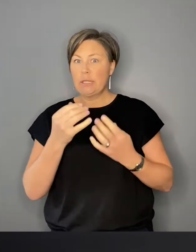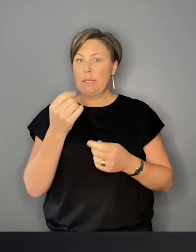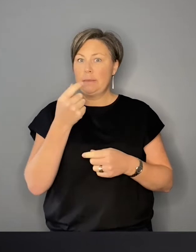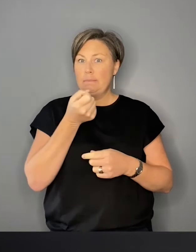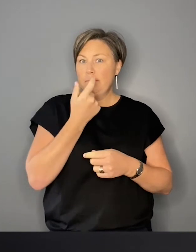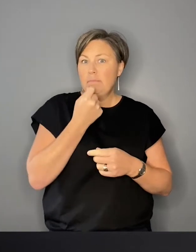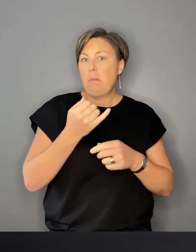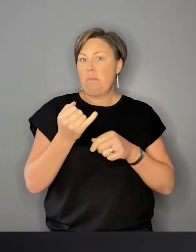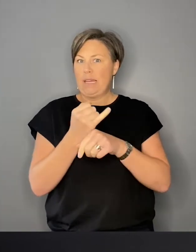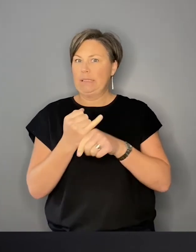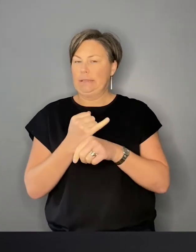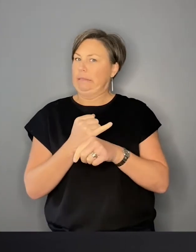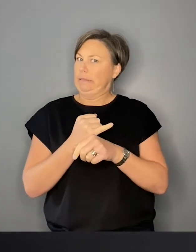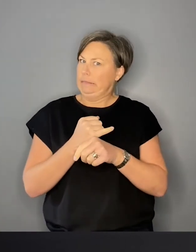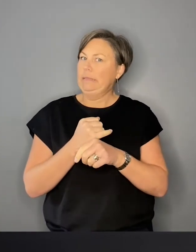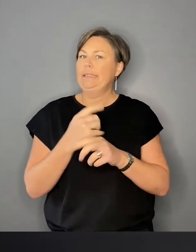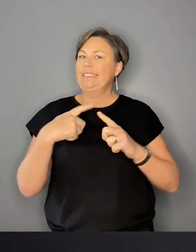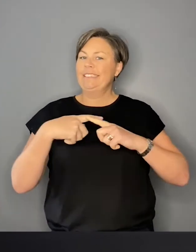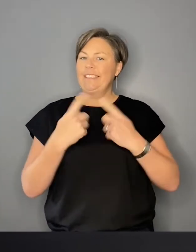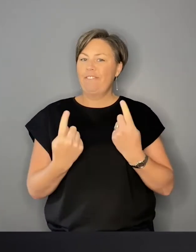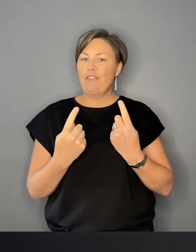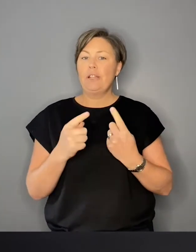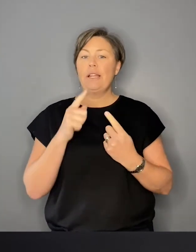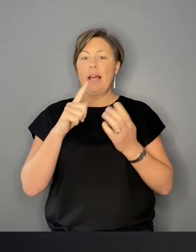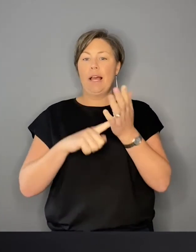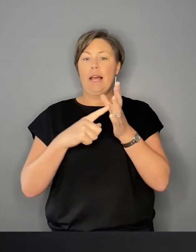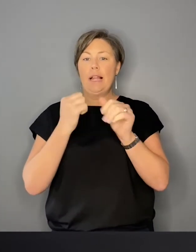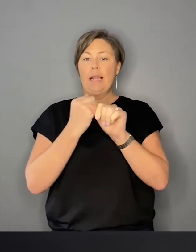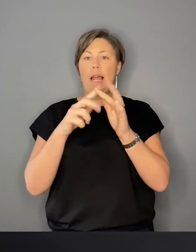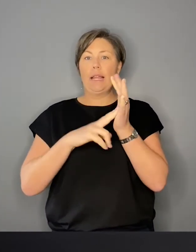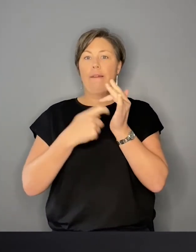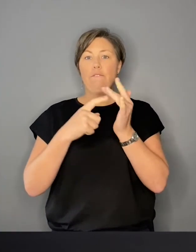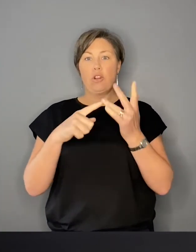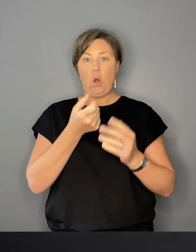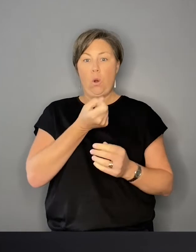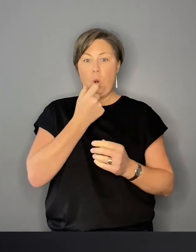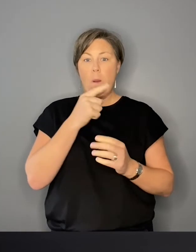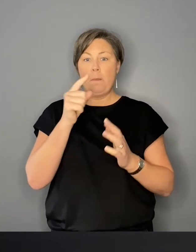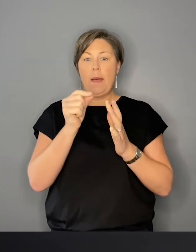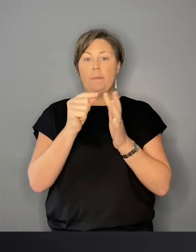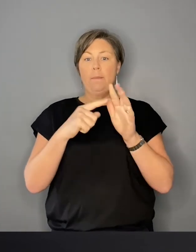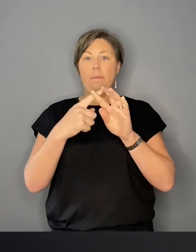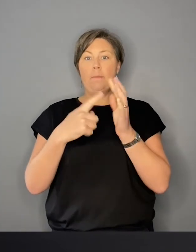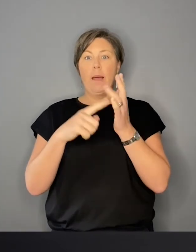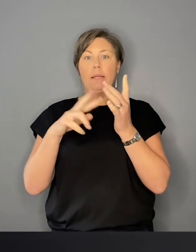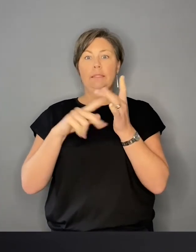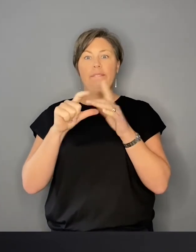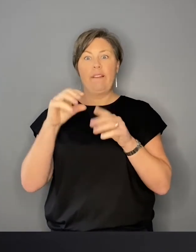Lagevrio or Molnupiravir is available as capsules, whereas Paxlovid comprises two separate tablets, Nirmatrelvir and Ritonavir.